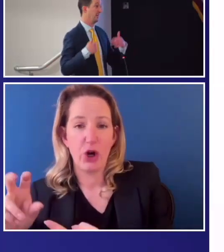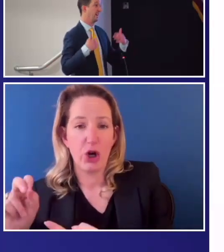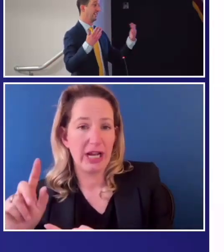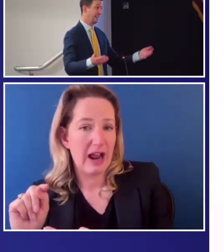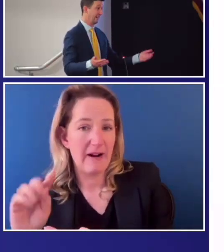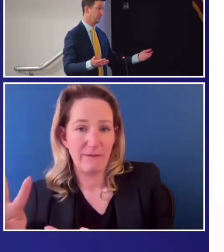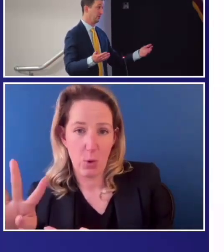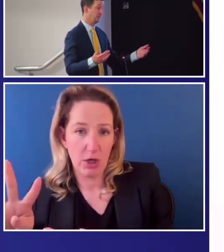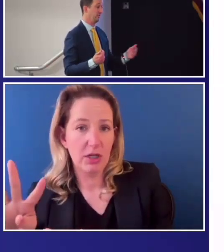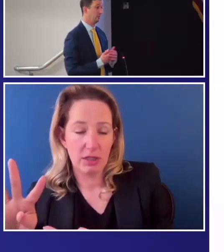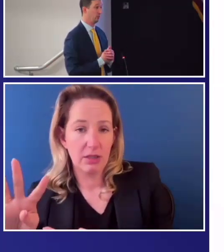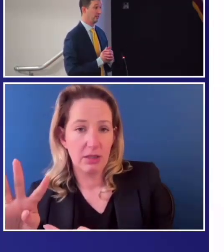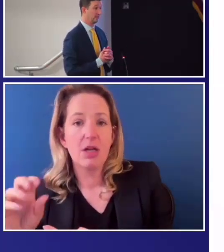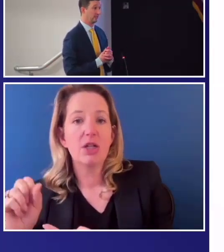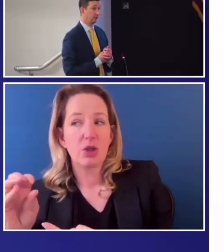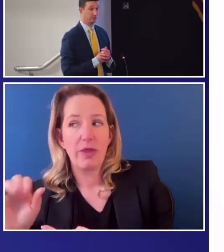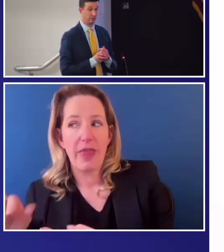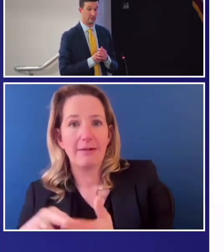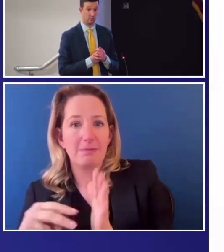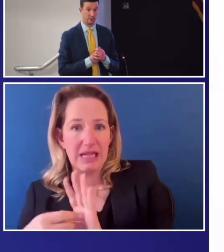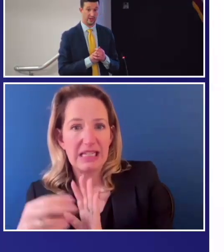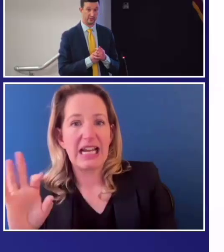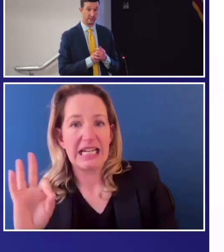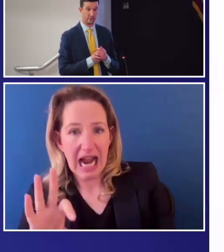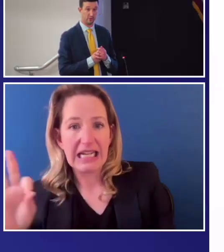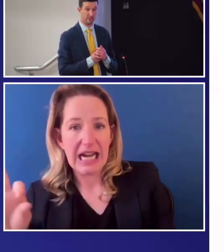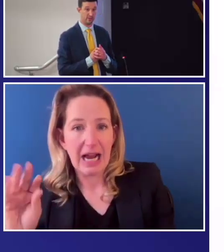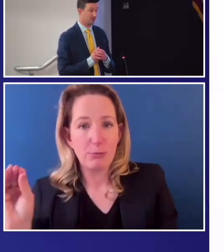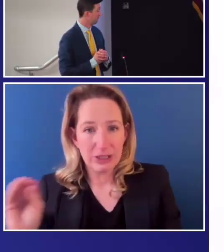so 99% of them would need to go through this cohort aggregation process.